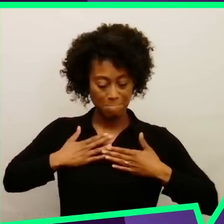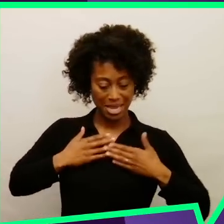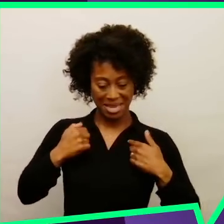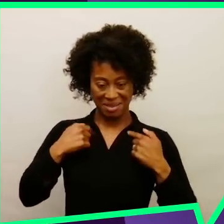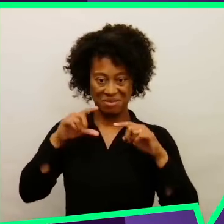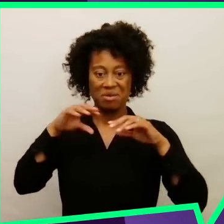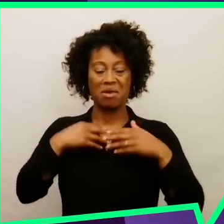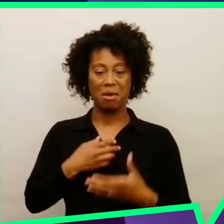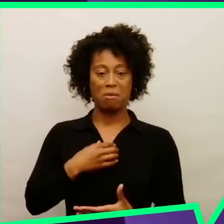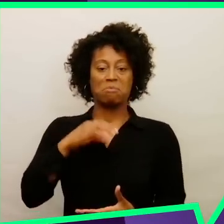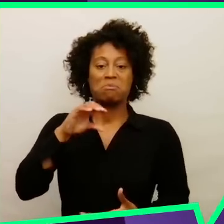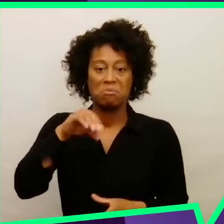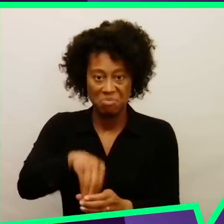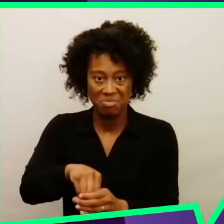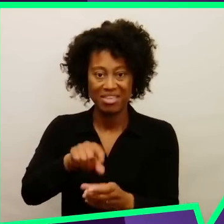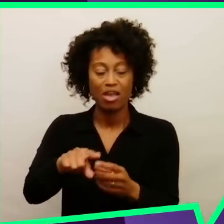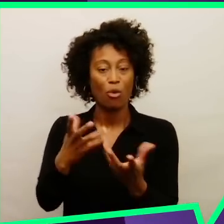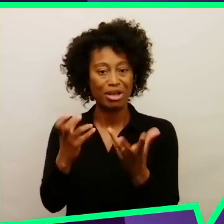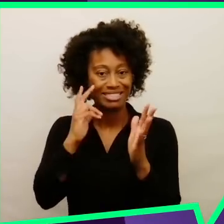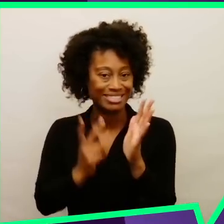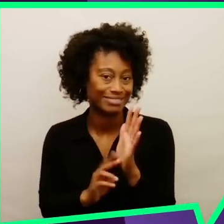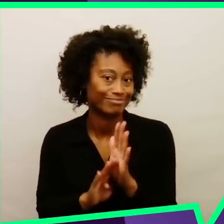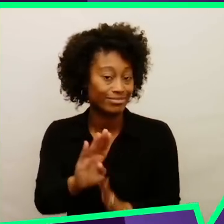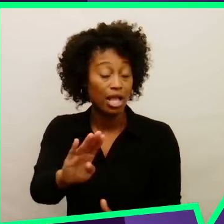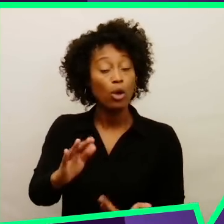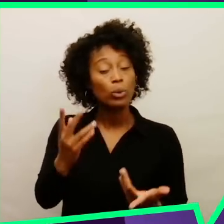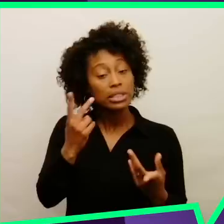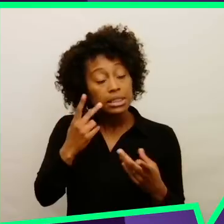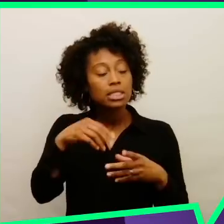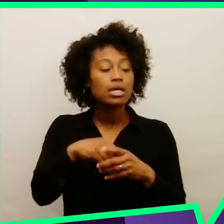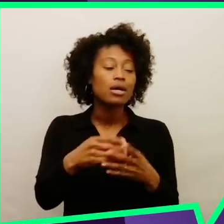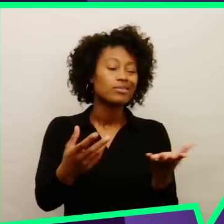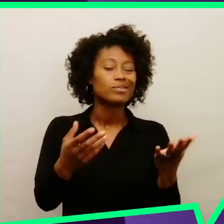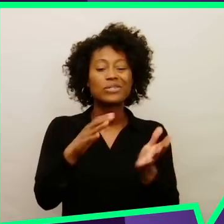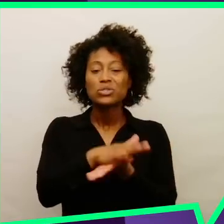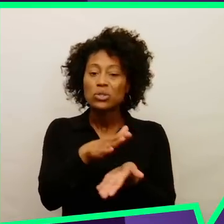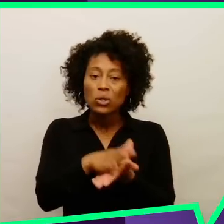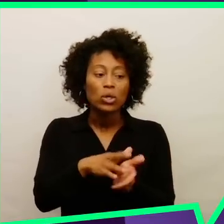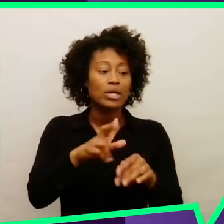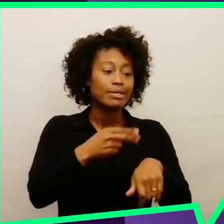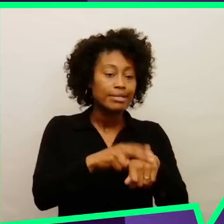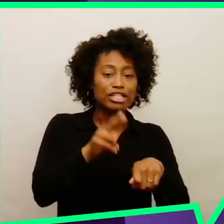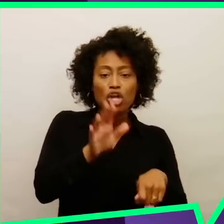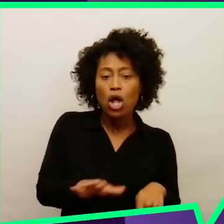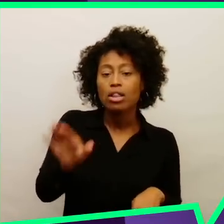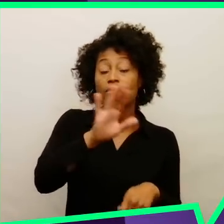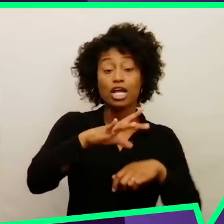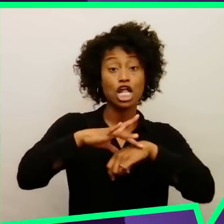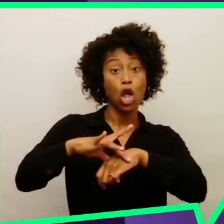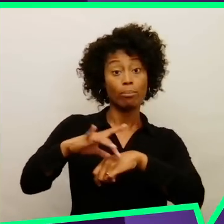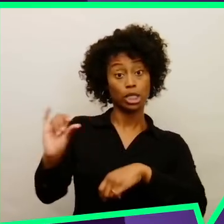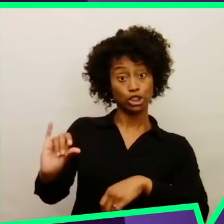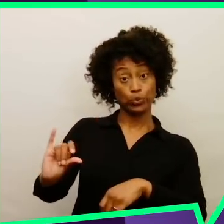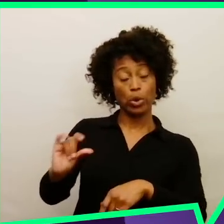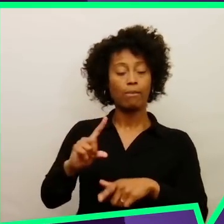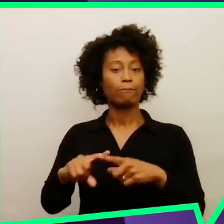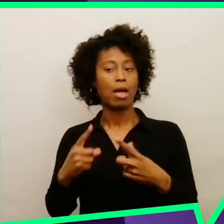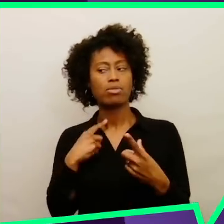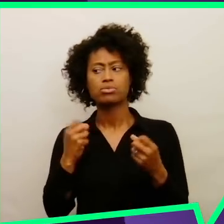And we see it happen across schools, nationwide, globally, et cetera. And they bring so many other career pathways to it.